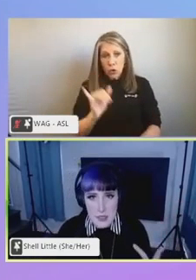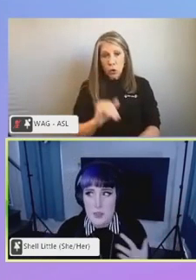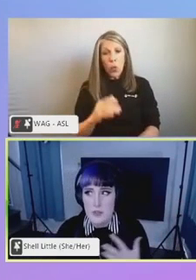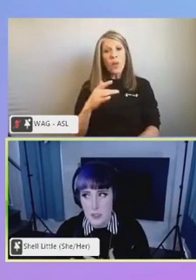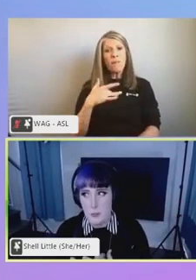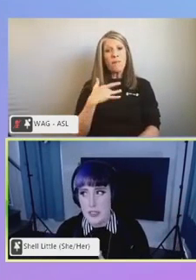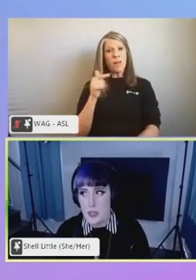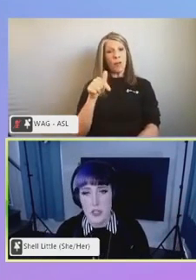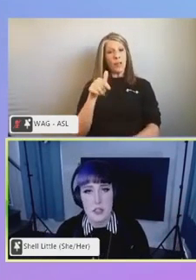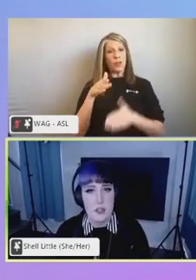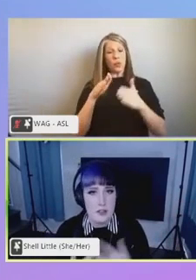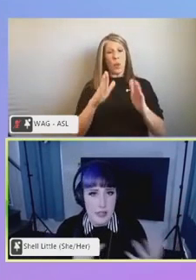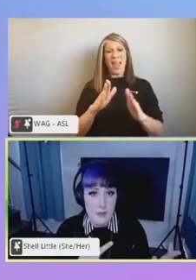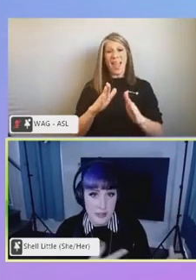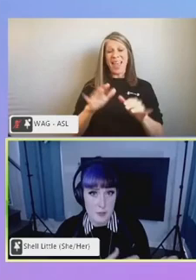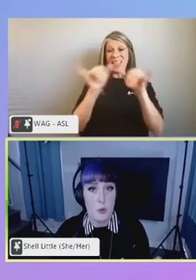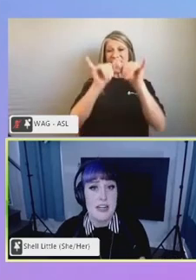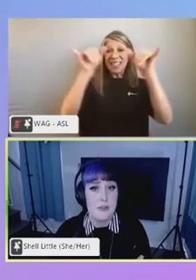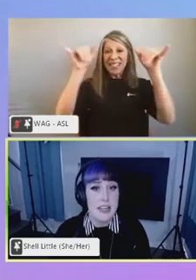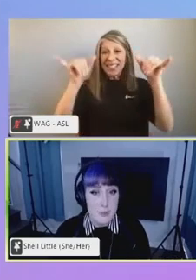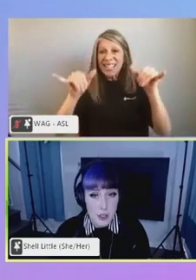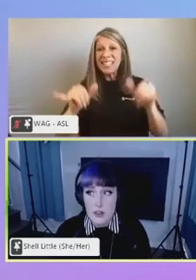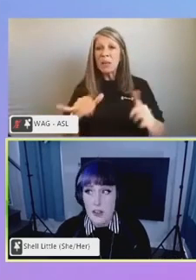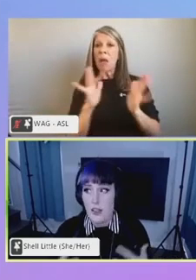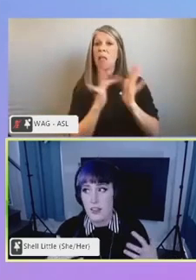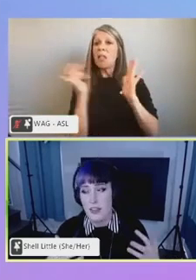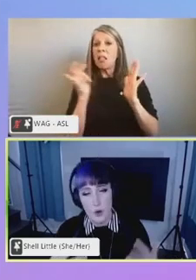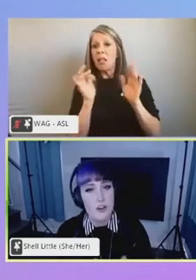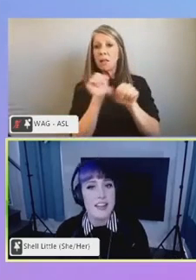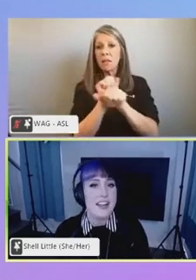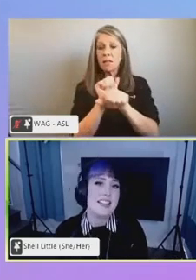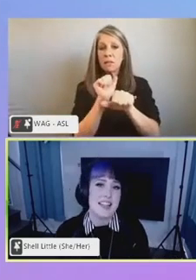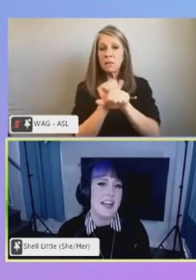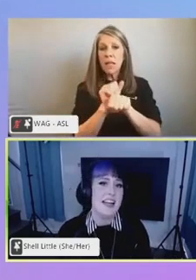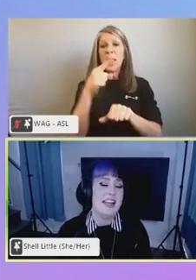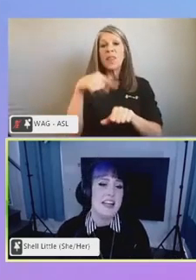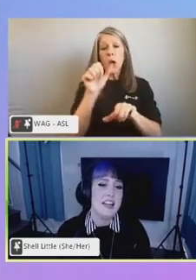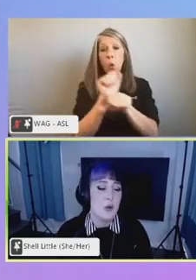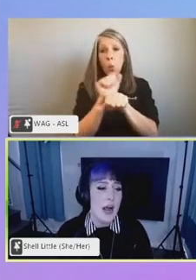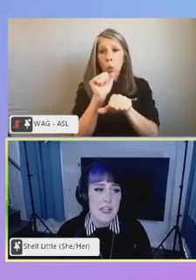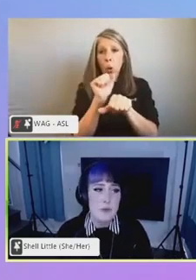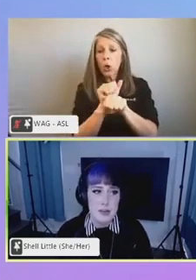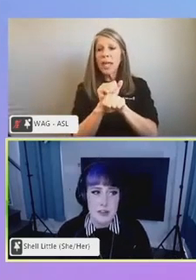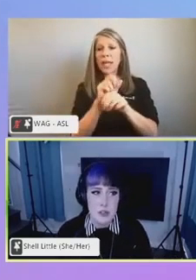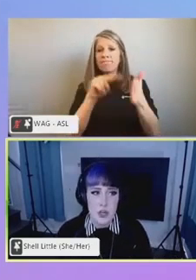even in the accessibility field maybe beyond, well, we are feeling this way because